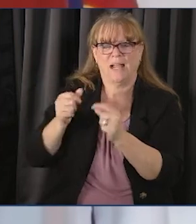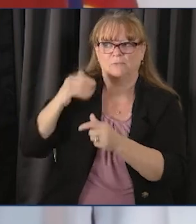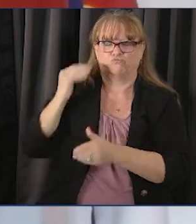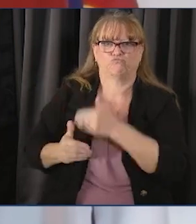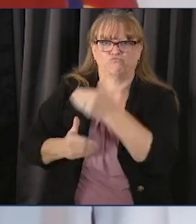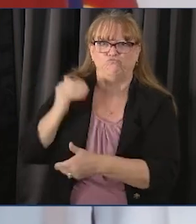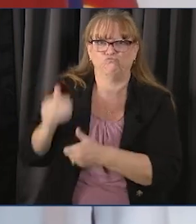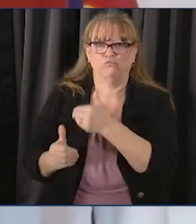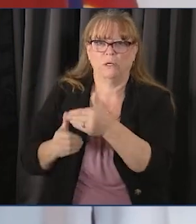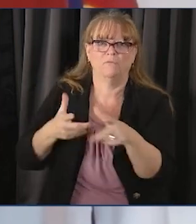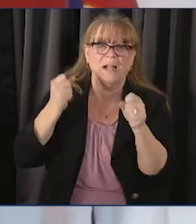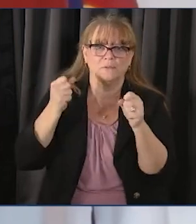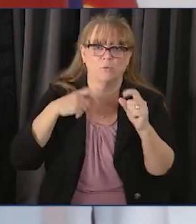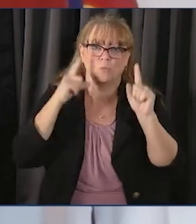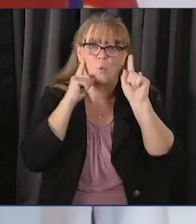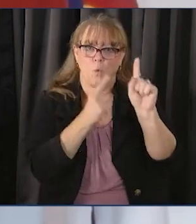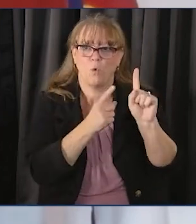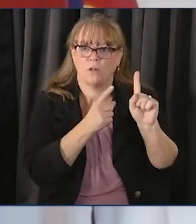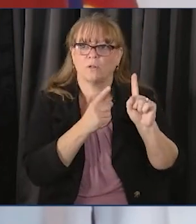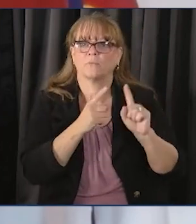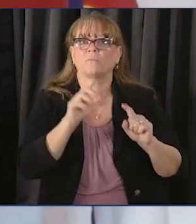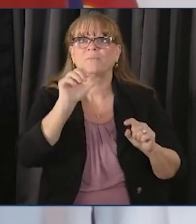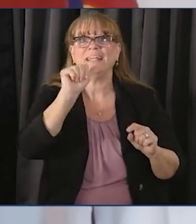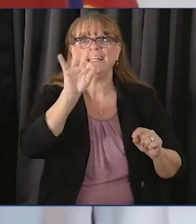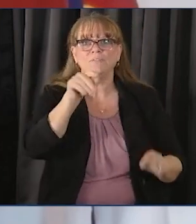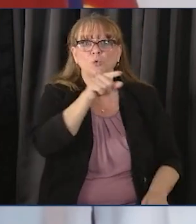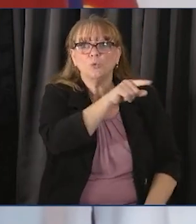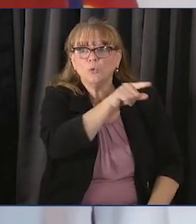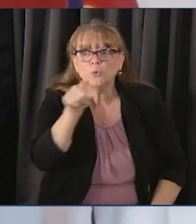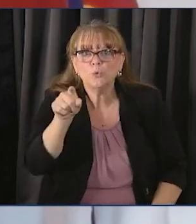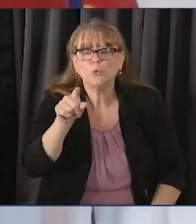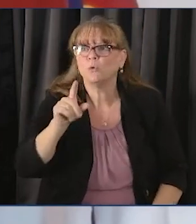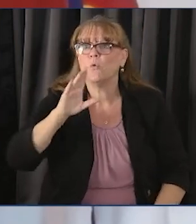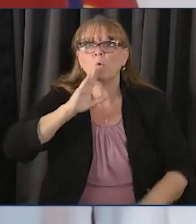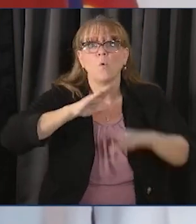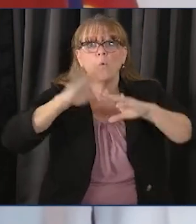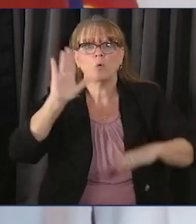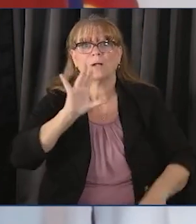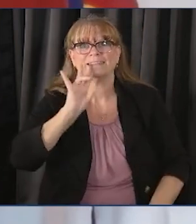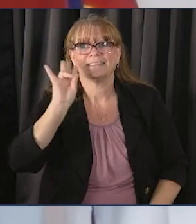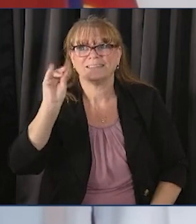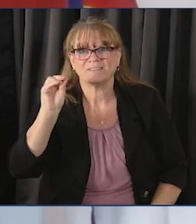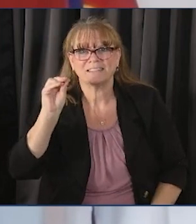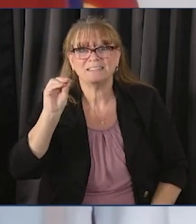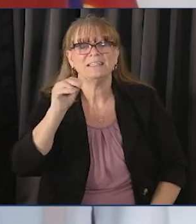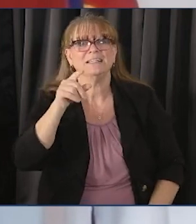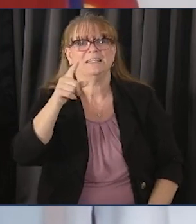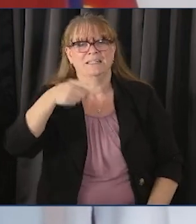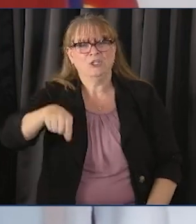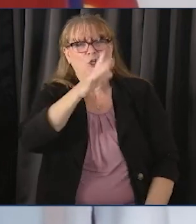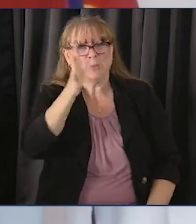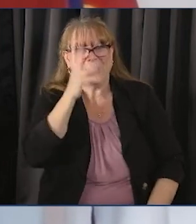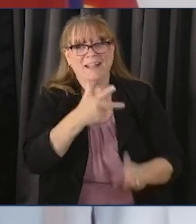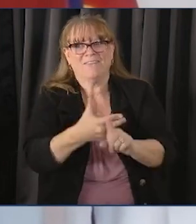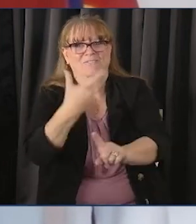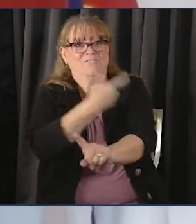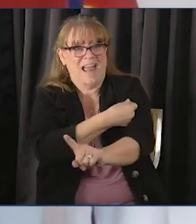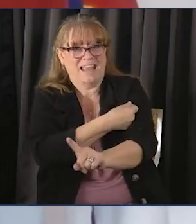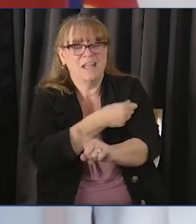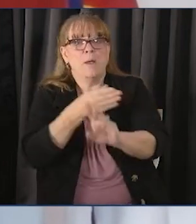That means some will get it this week. Some will get it next week. Some we'll get it in mid-February, we're doing everything that we can to get every vaccine